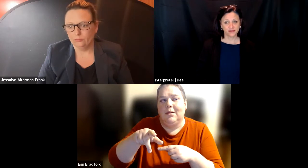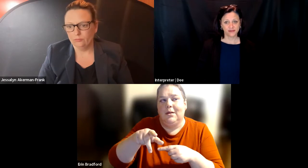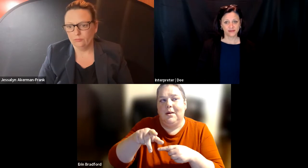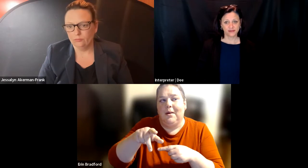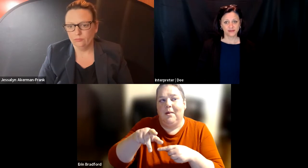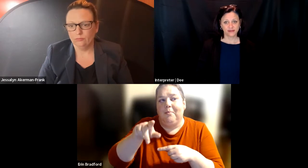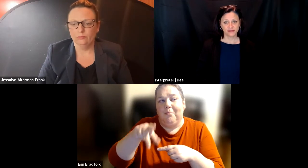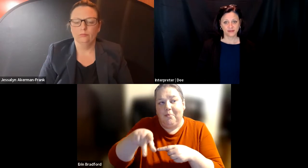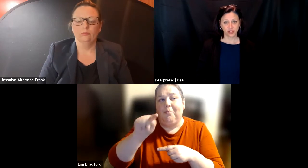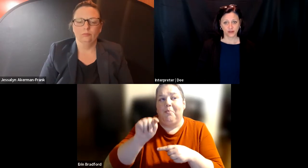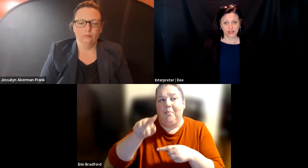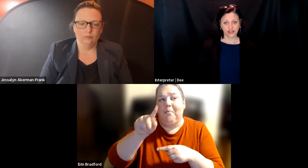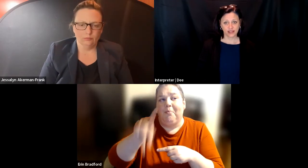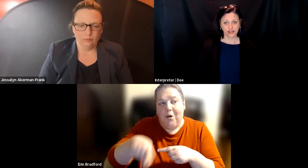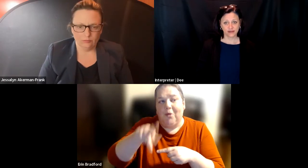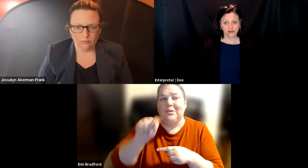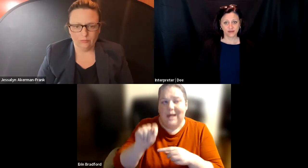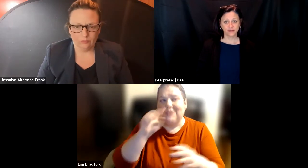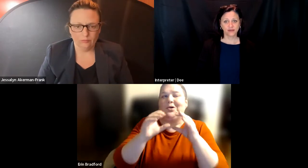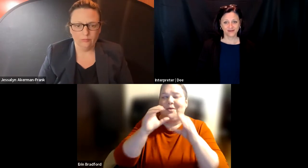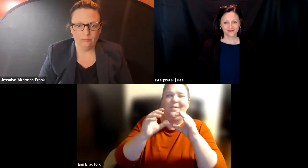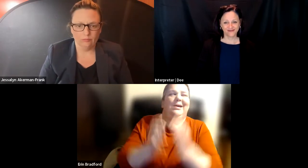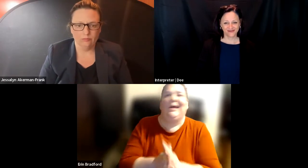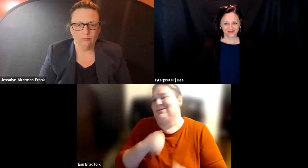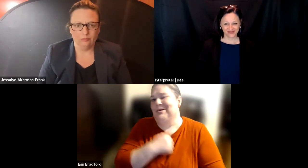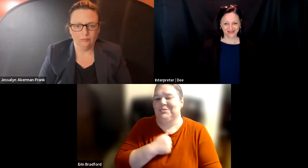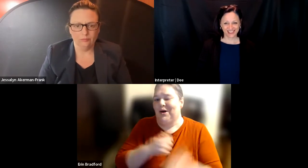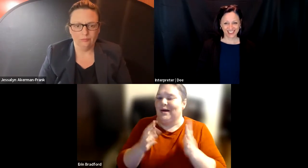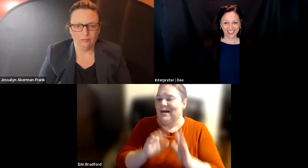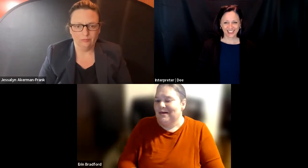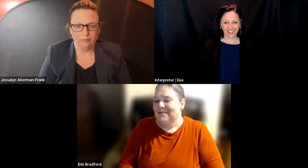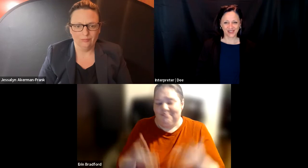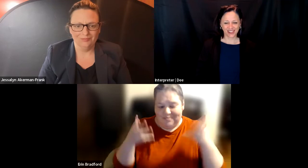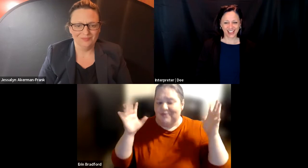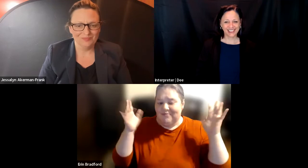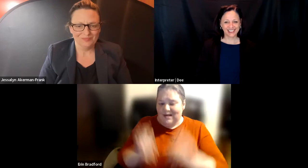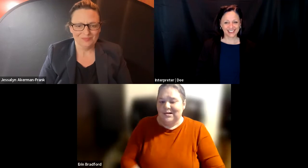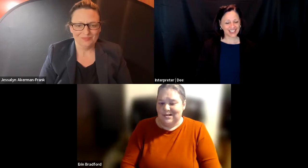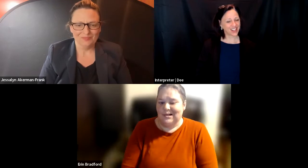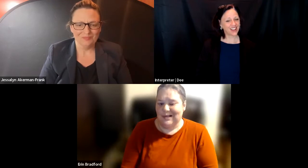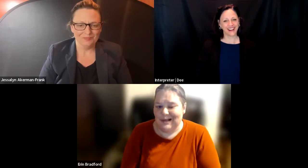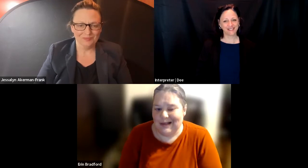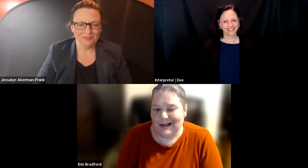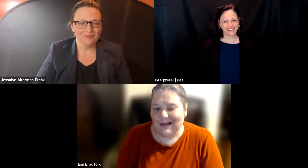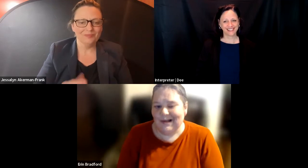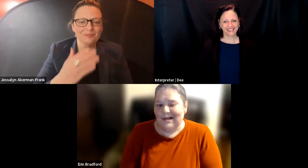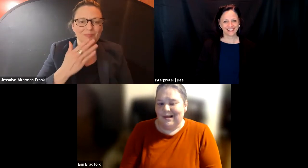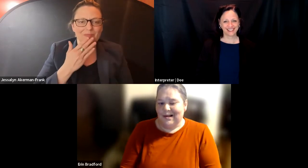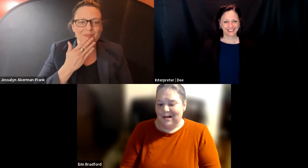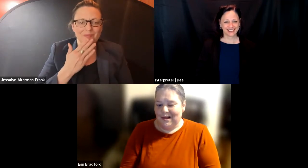I'm hoping that Minnesota starts something, but if not, I would suggest Minnesota start with some trainings for ProTactile. Services. Sorry about that.